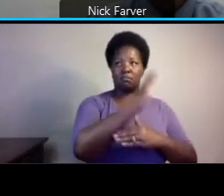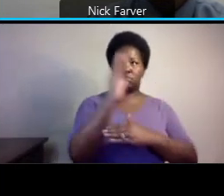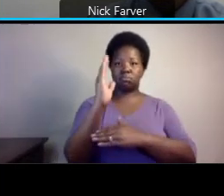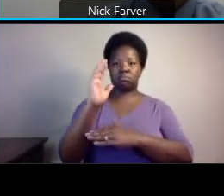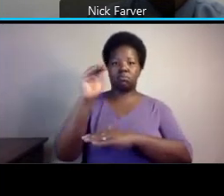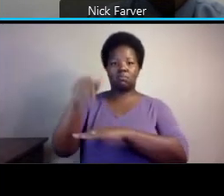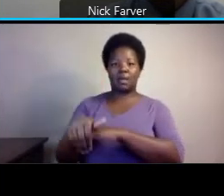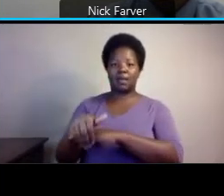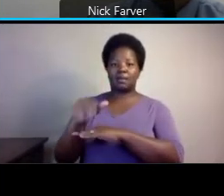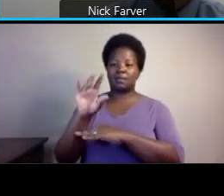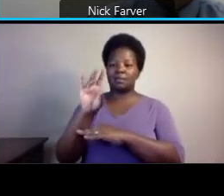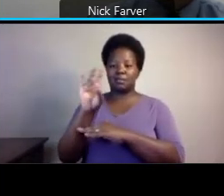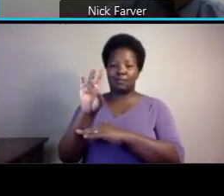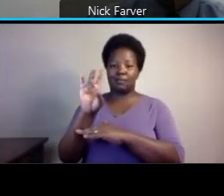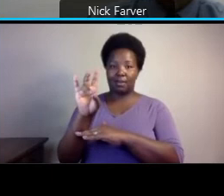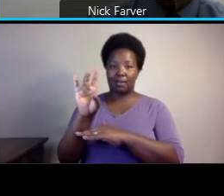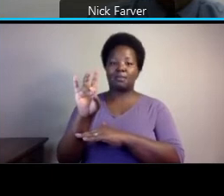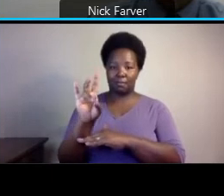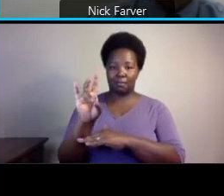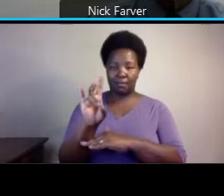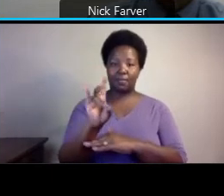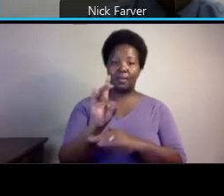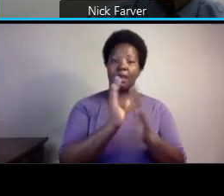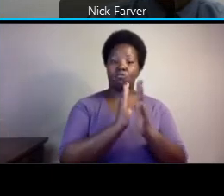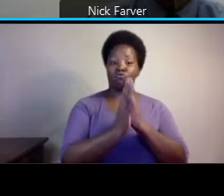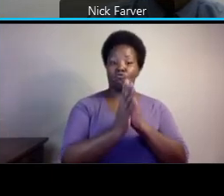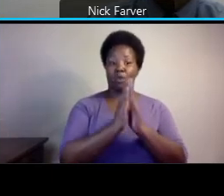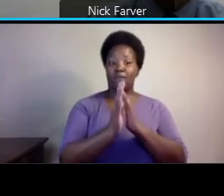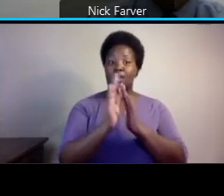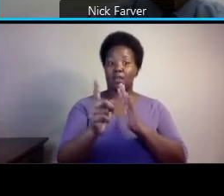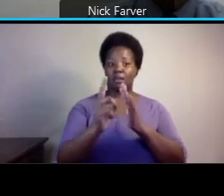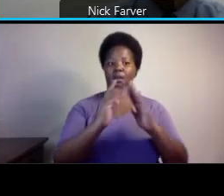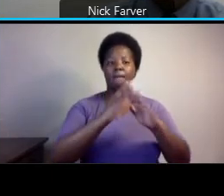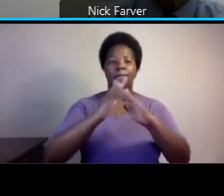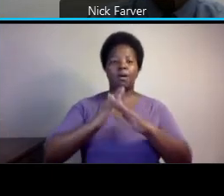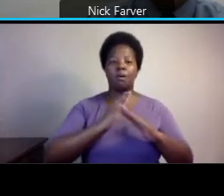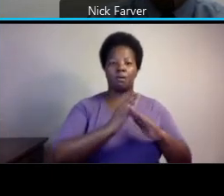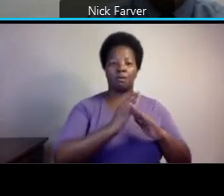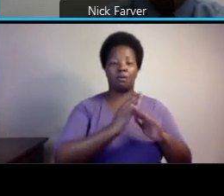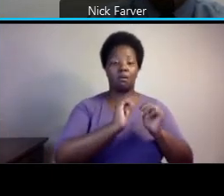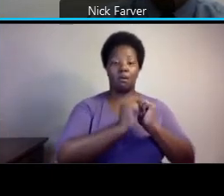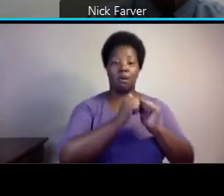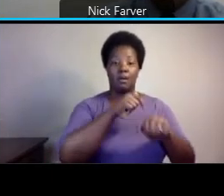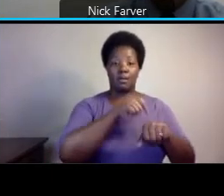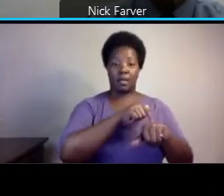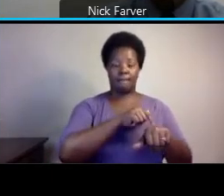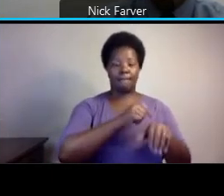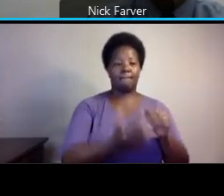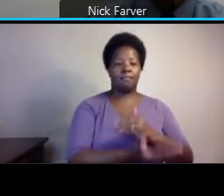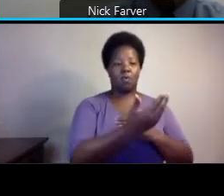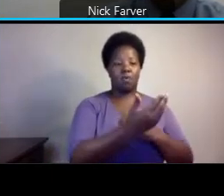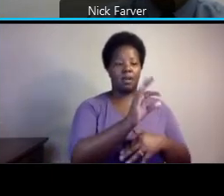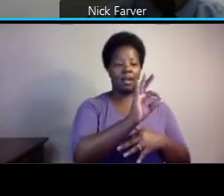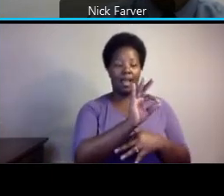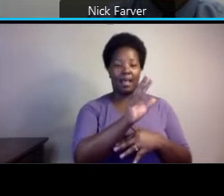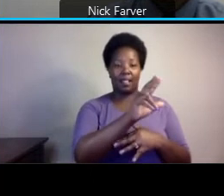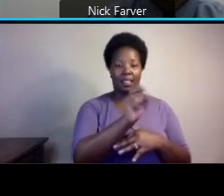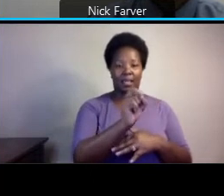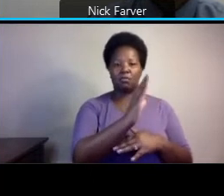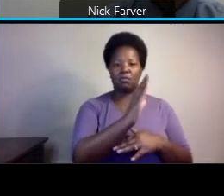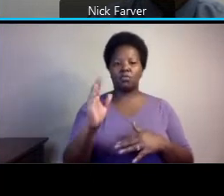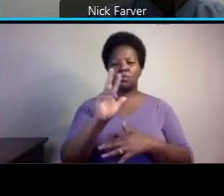that will be impeding traffic will be performed between the hours of 9 30 am and 3 30 pm the